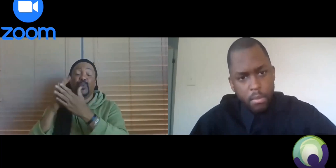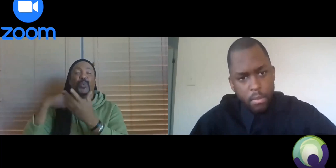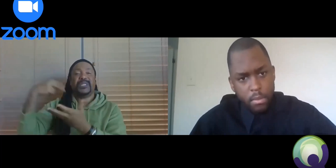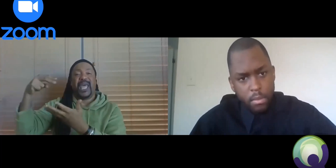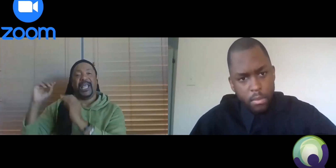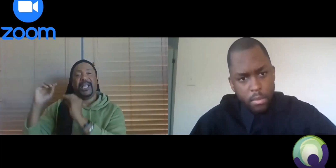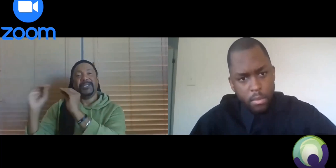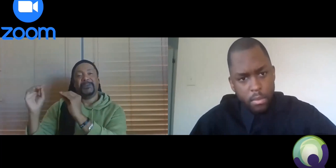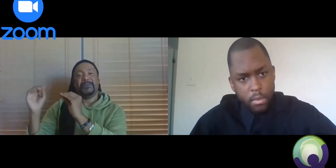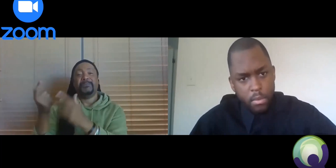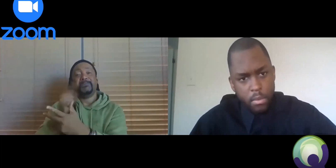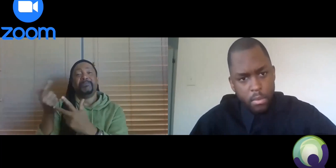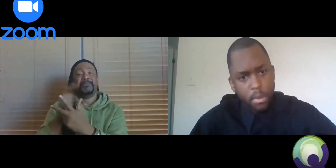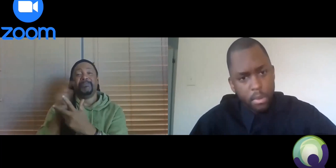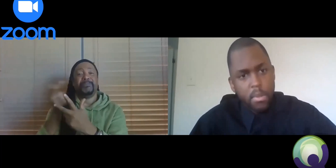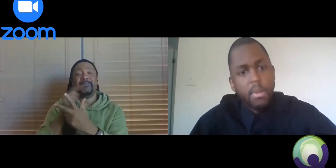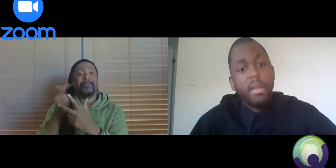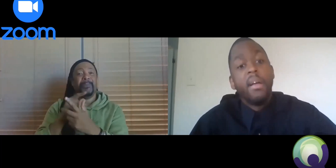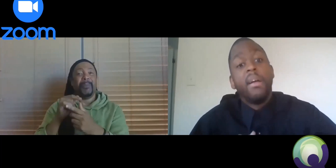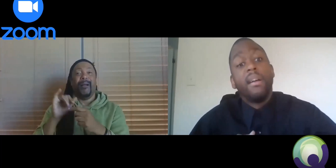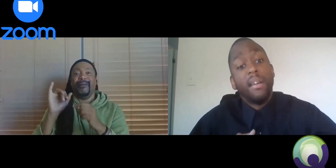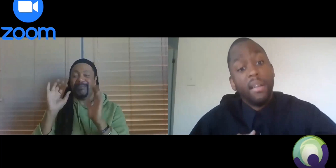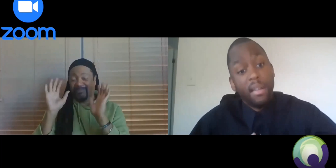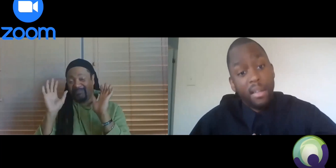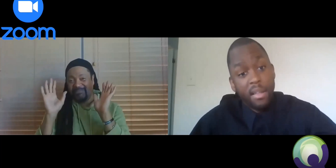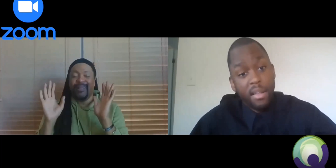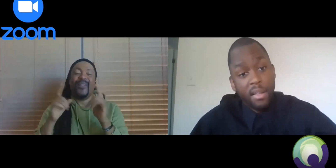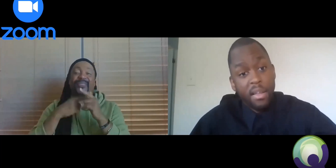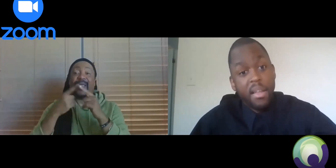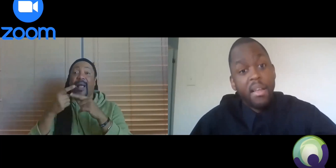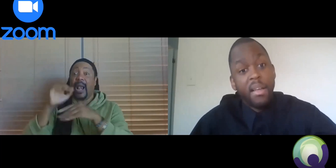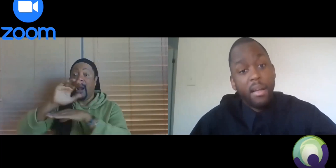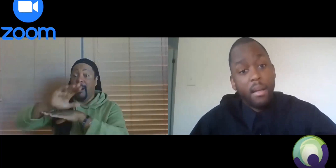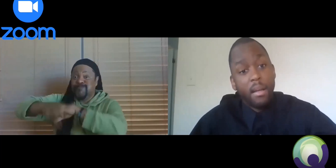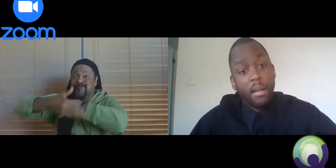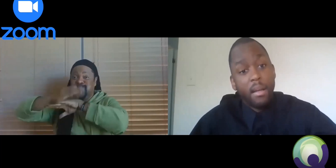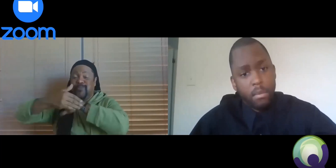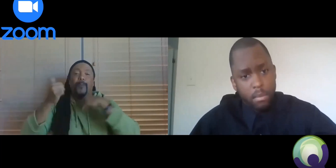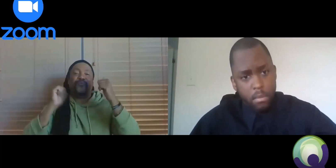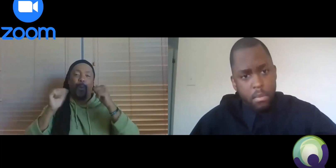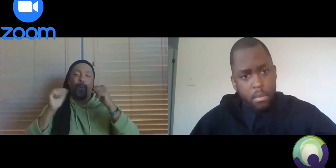but after school I started teaching dance and I was doing them both. At night I was performing